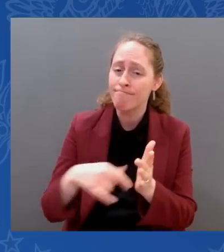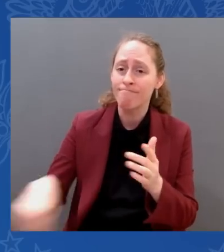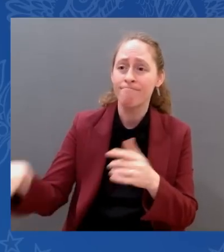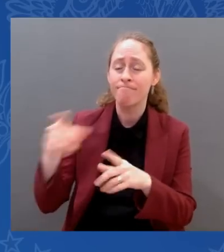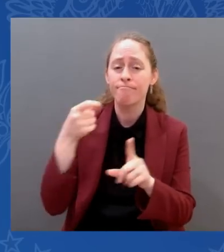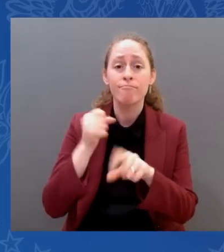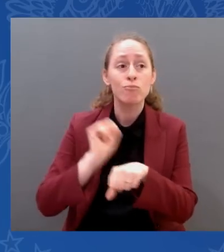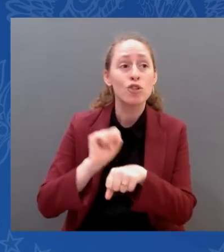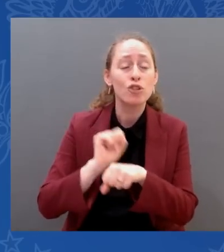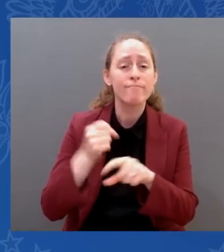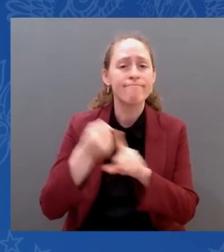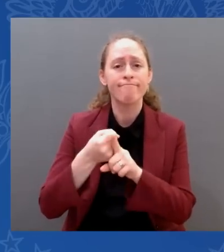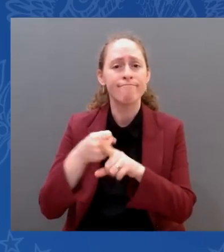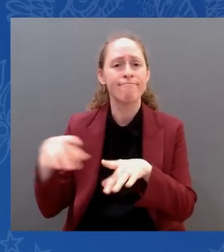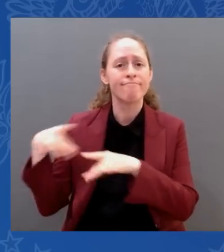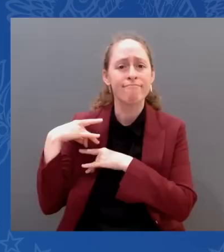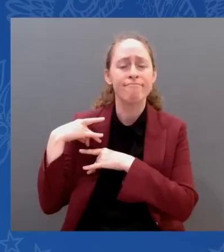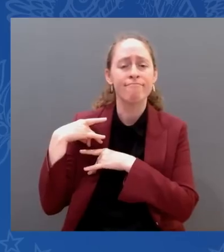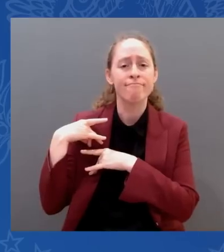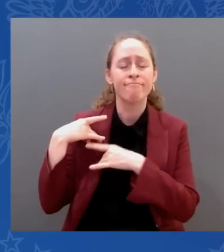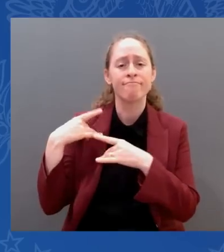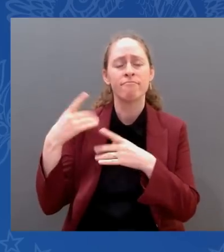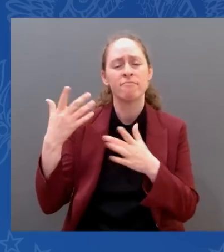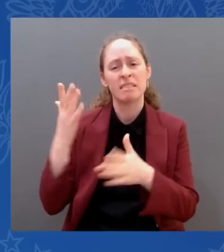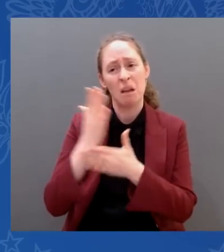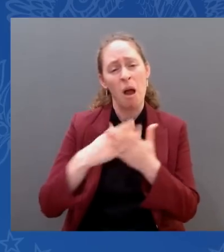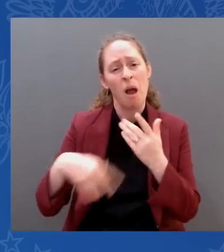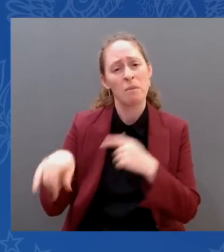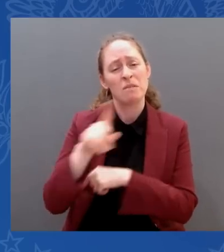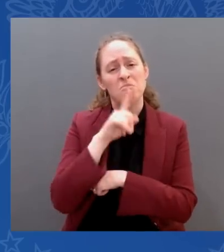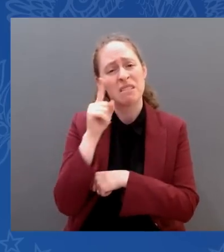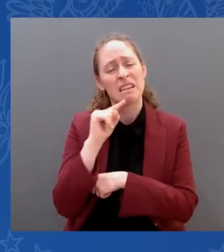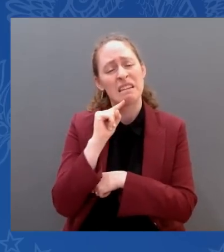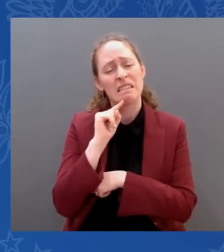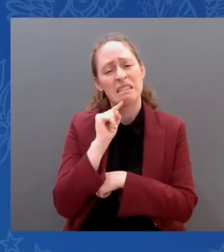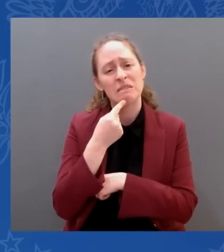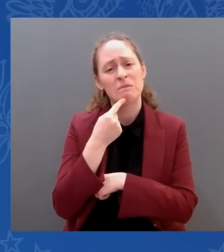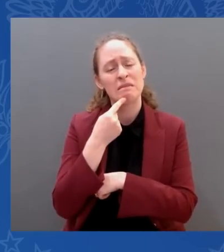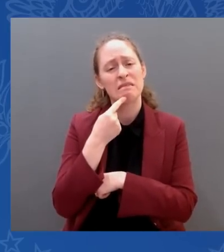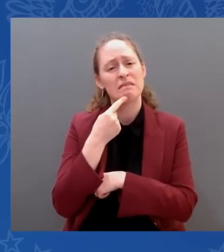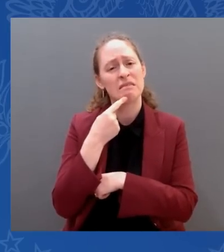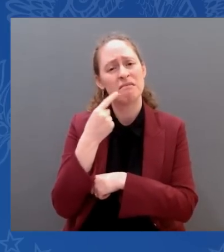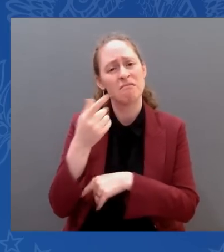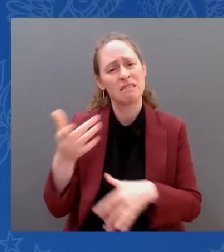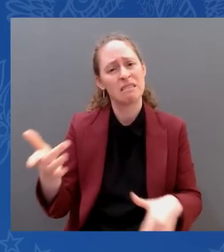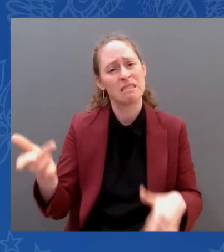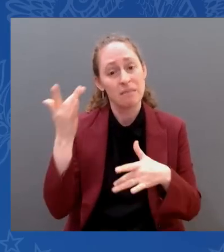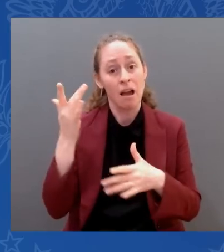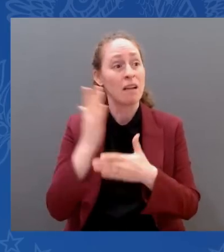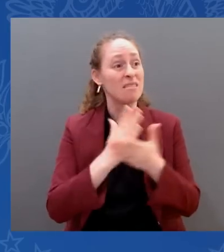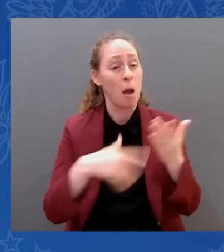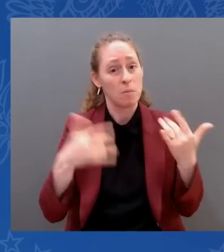And too many paid the ultimate price. May we take a moment of silence in their honor, please?